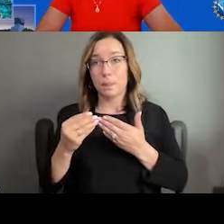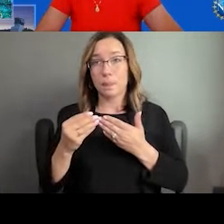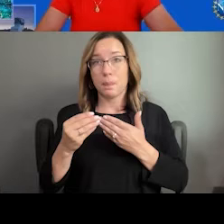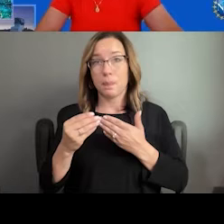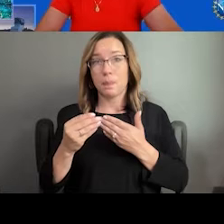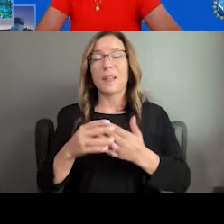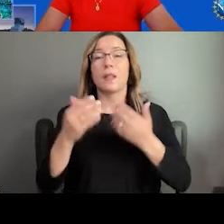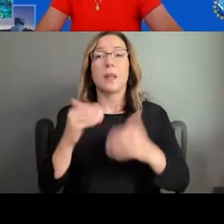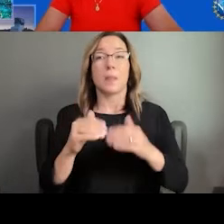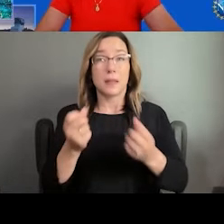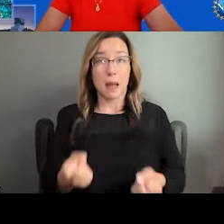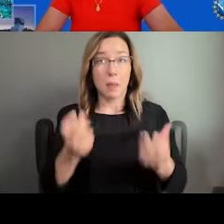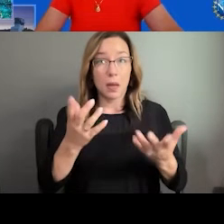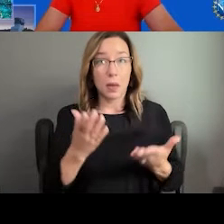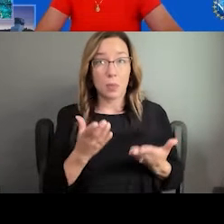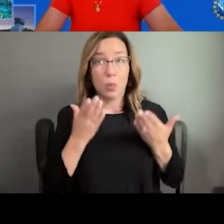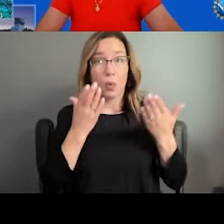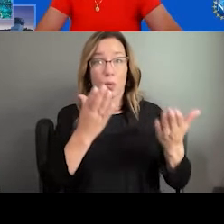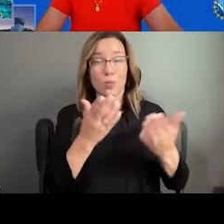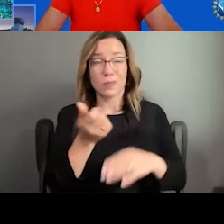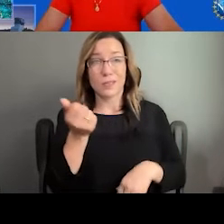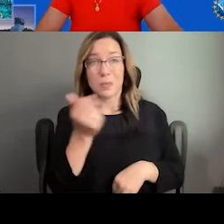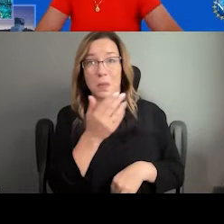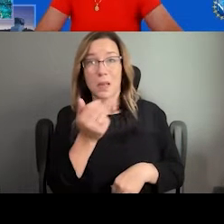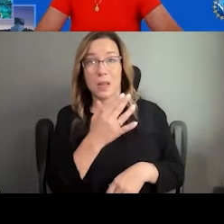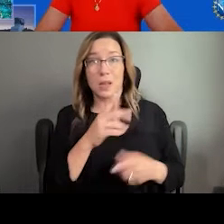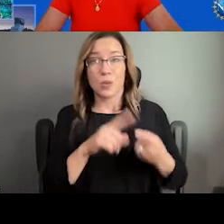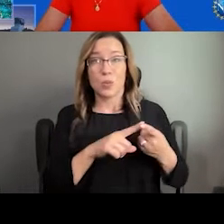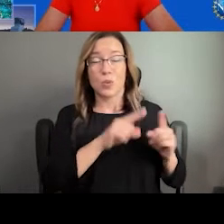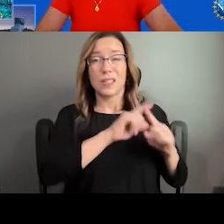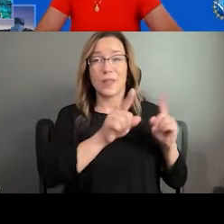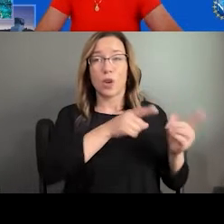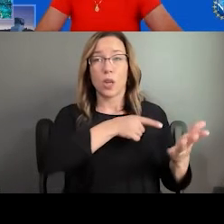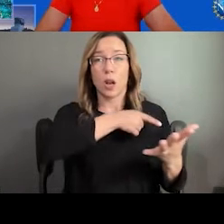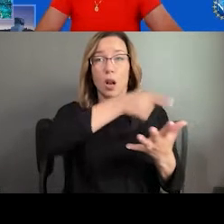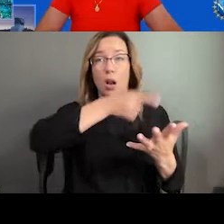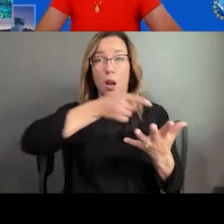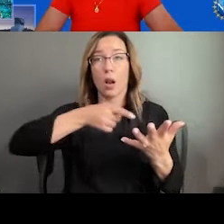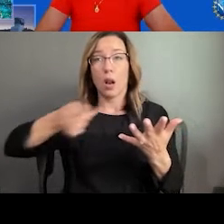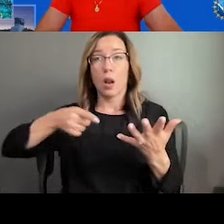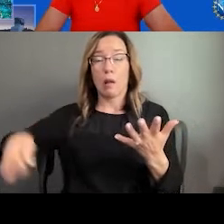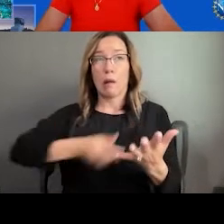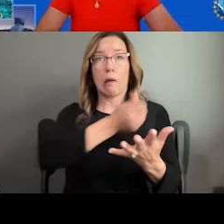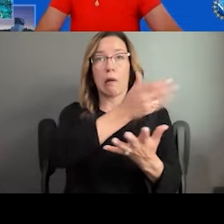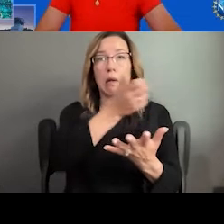proposals that can be submitted to the different tracks identified in the solicitation.